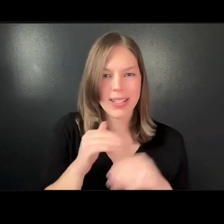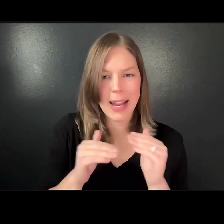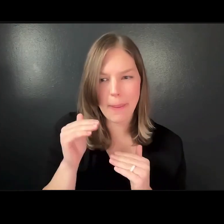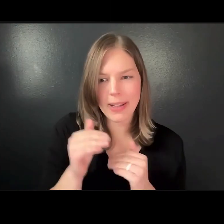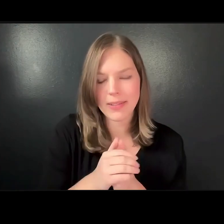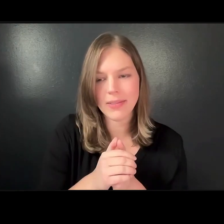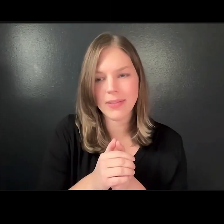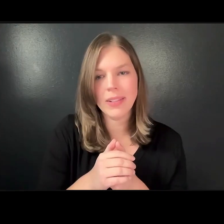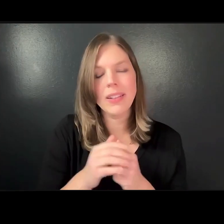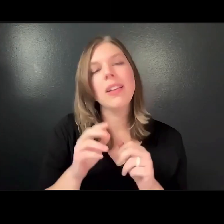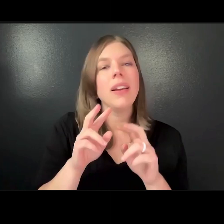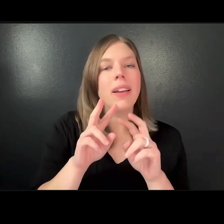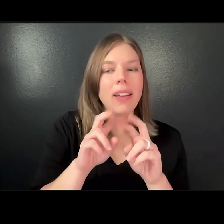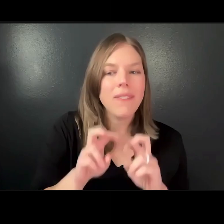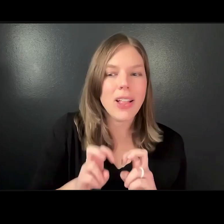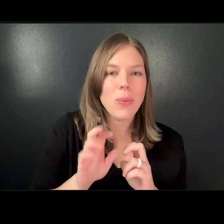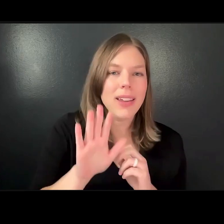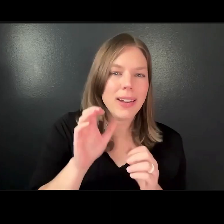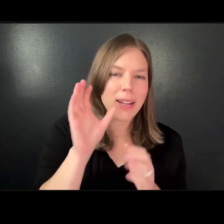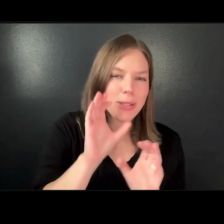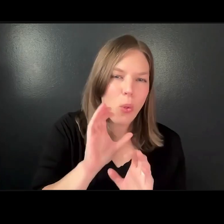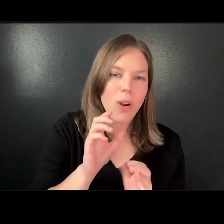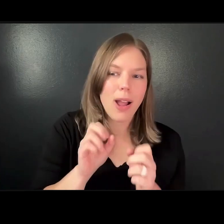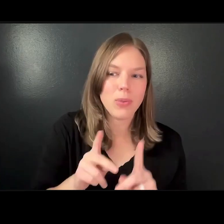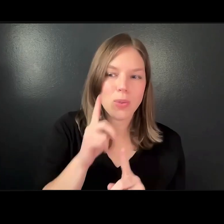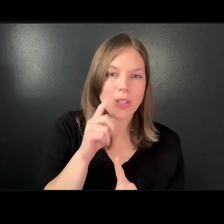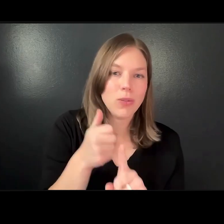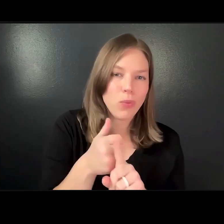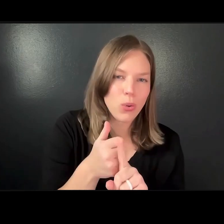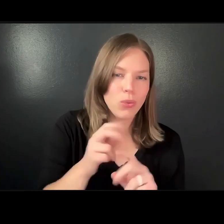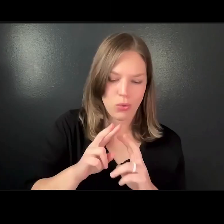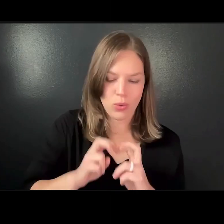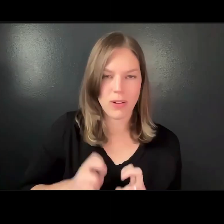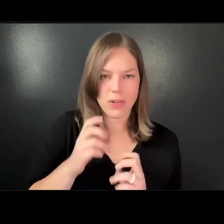Fourth is the acknowledge of power dynamics. Evaluate and explore opportunities